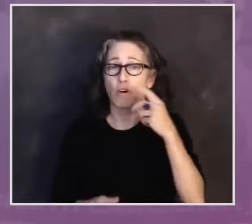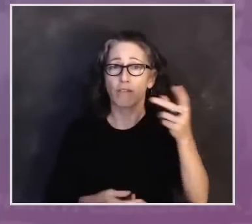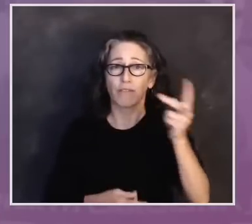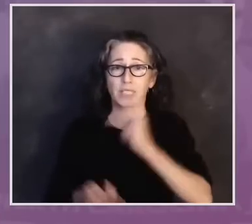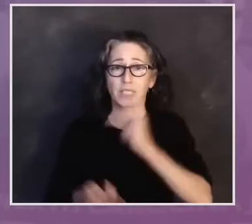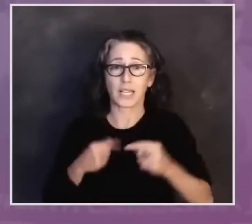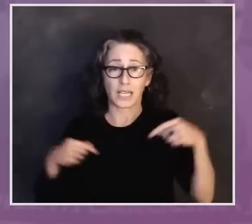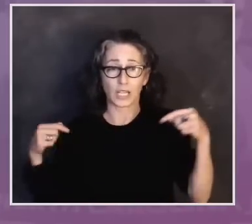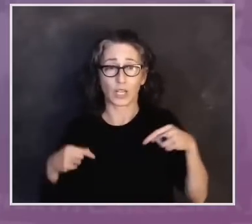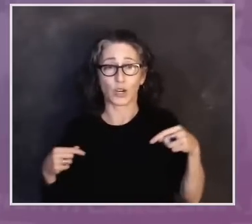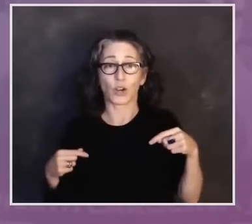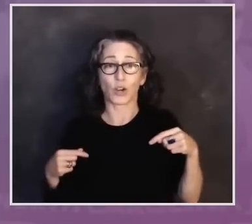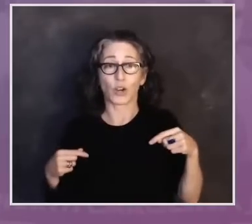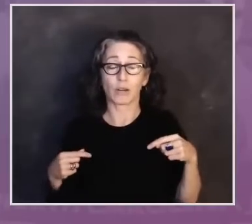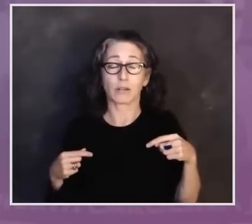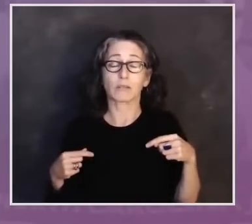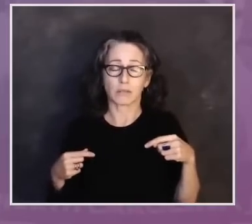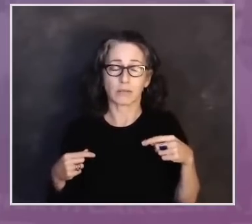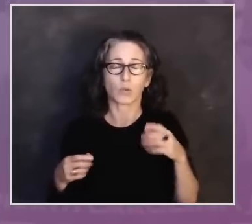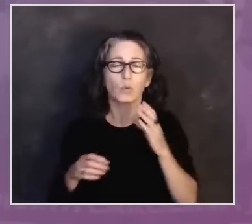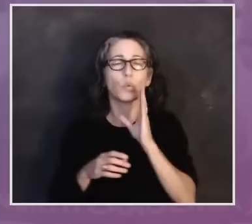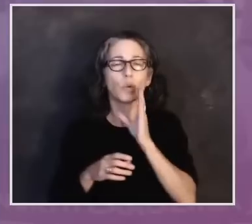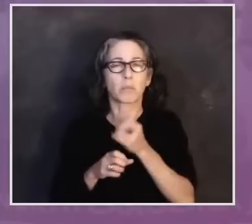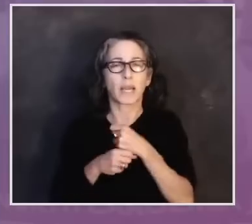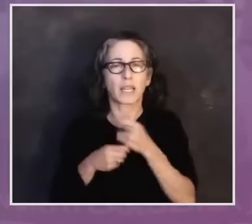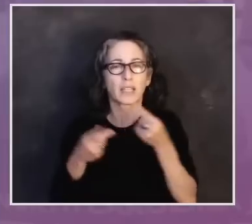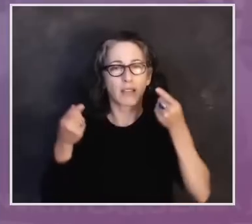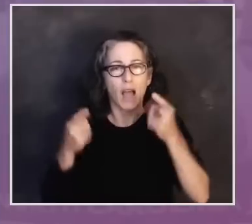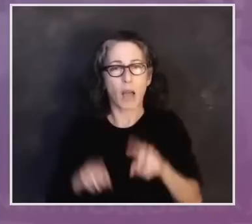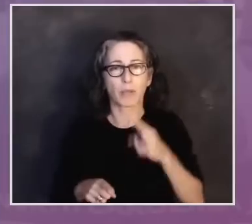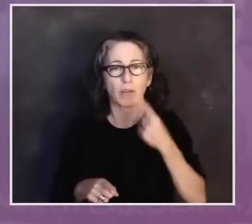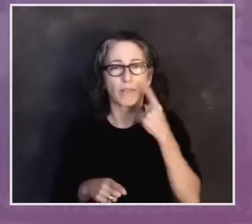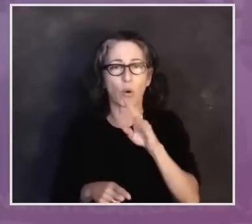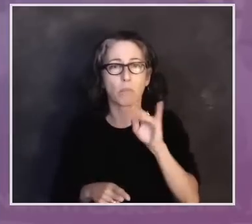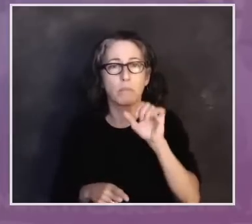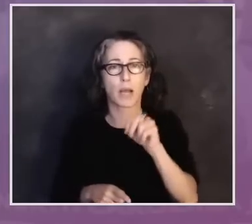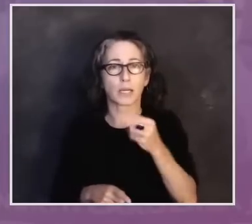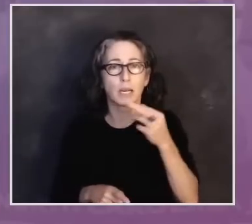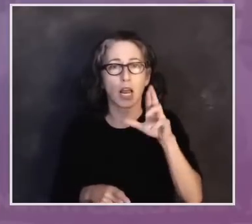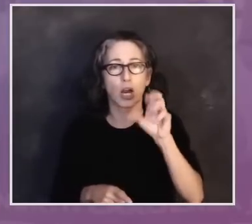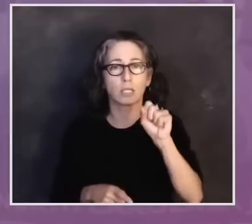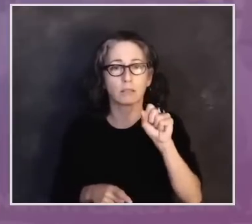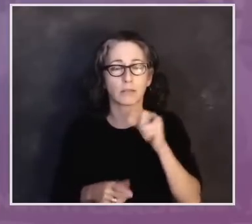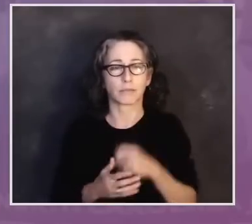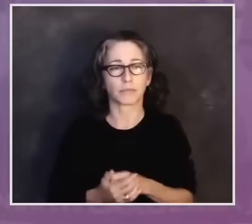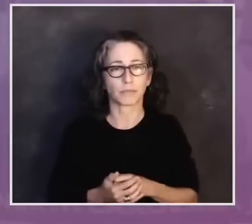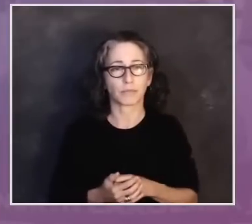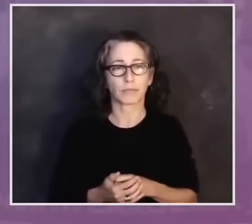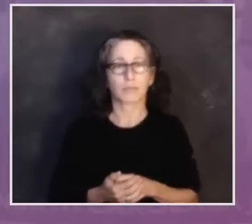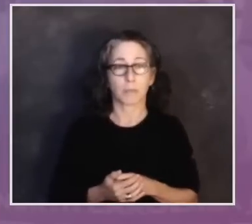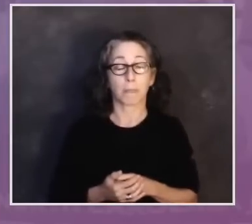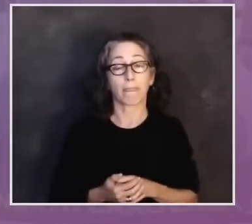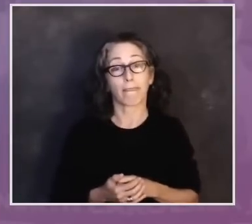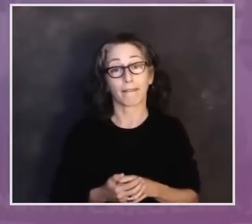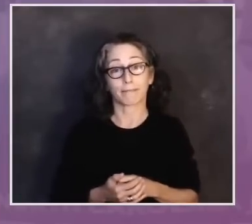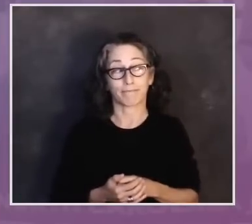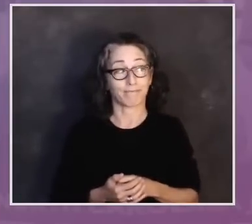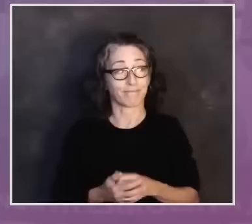THANK YOU FOR THE OPPORTUNITY. THANK YOU, KAMALA HARRIS FOR VISITING OUR STATE. AND WE'RE GOING TO MAKE THIS